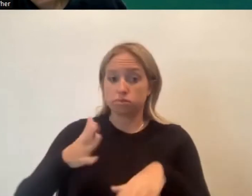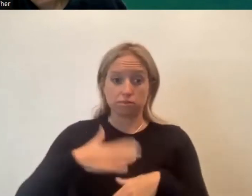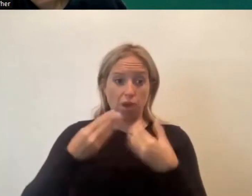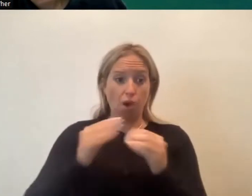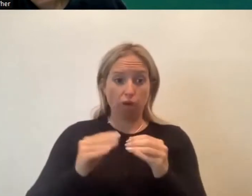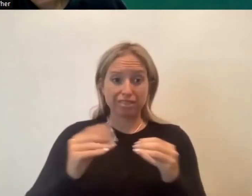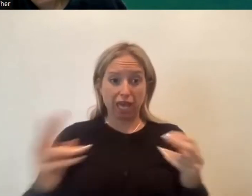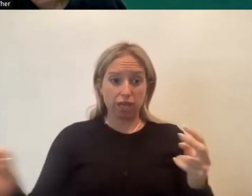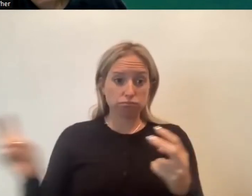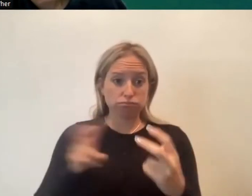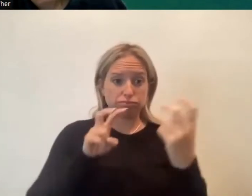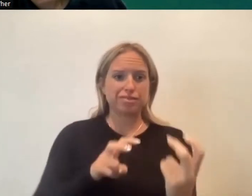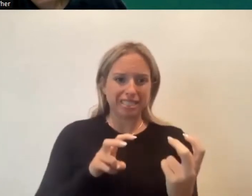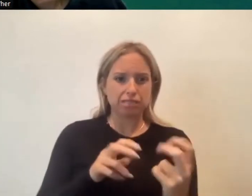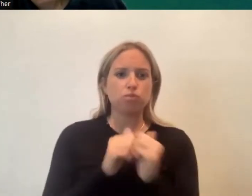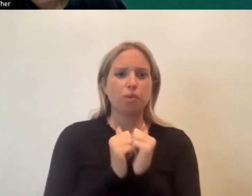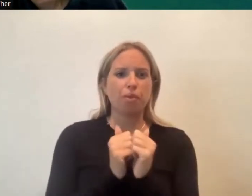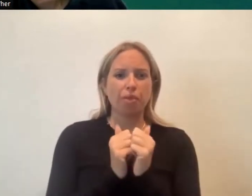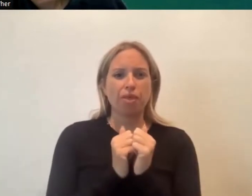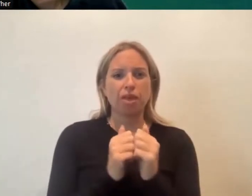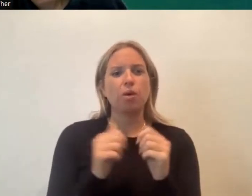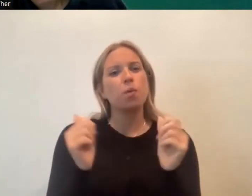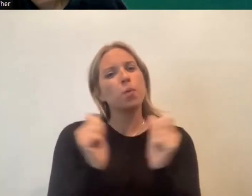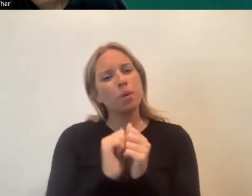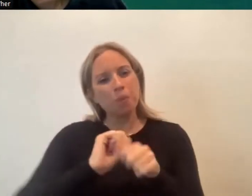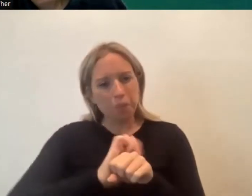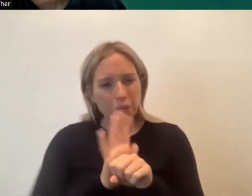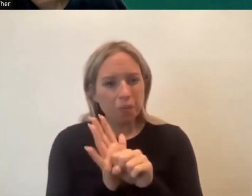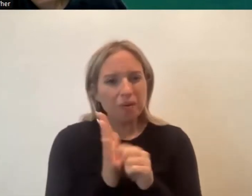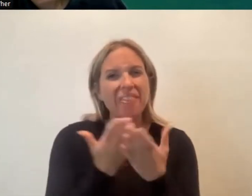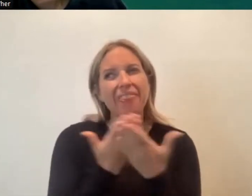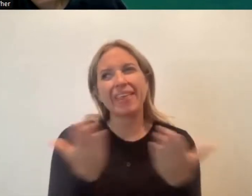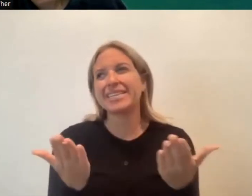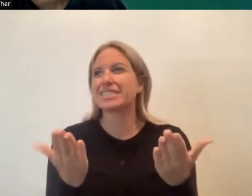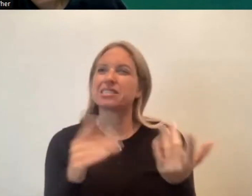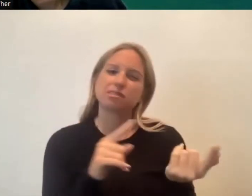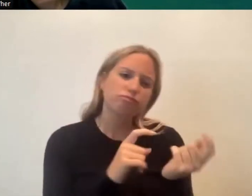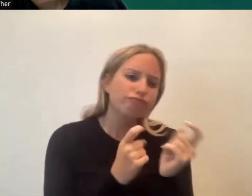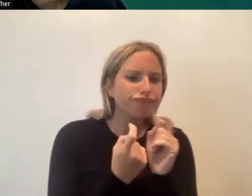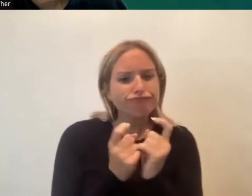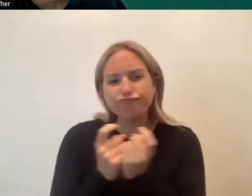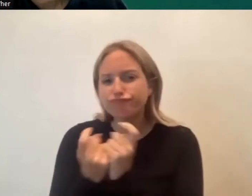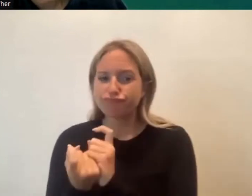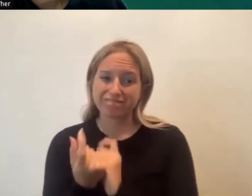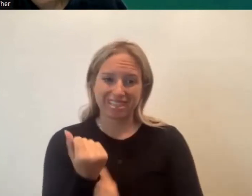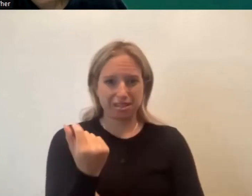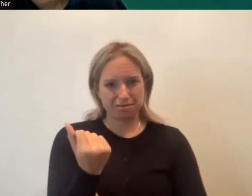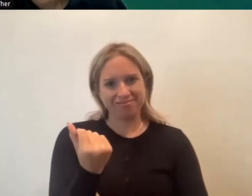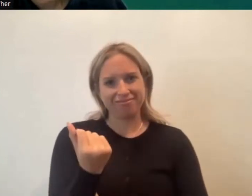Mike: With COVID, some things have change, put it that way.